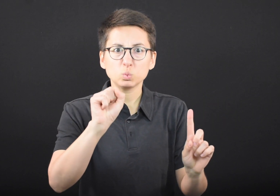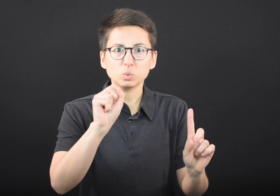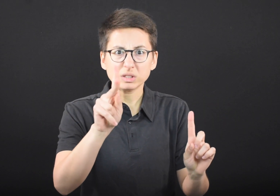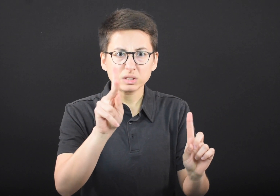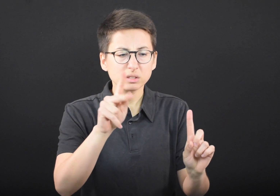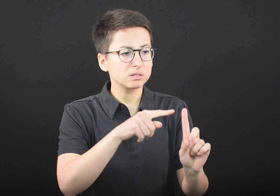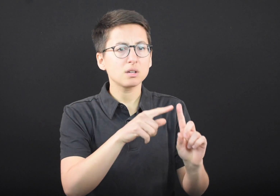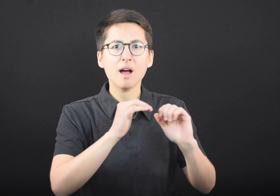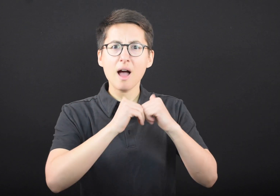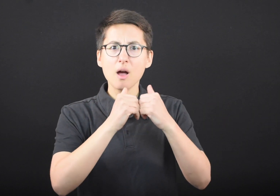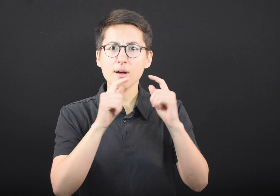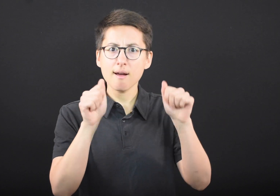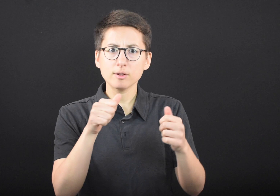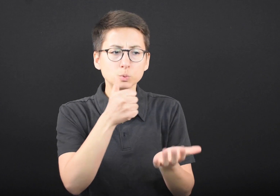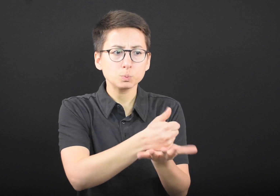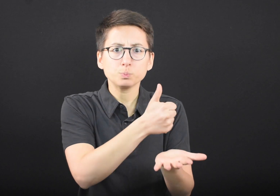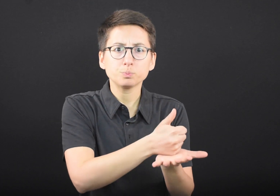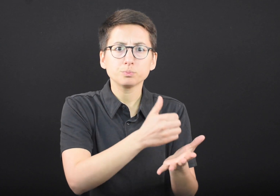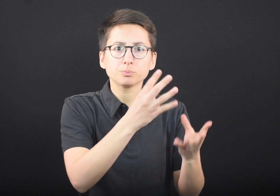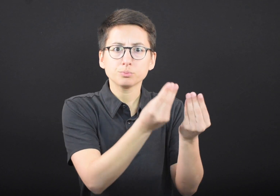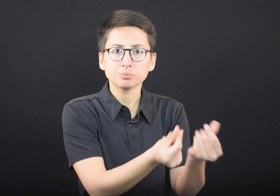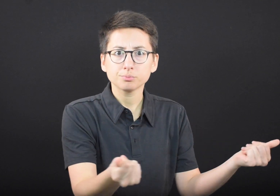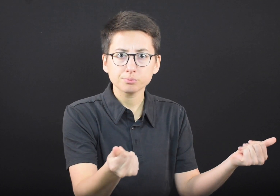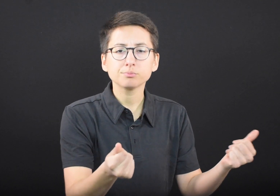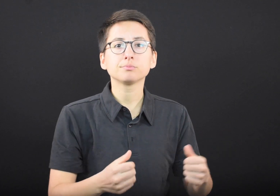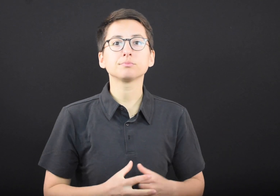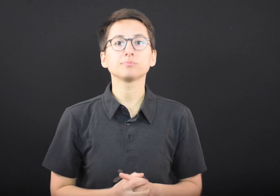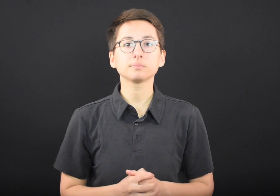effectively treat it. ● Providers have some doses